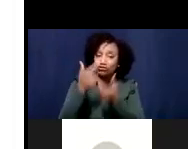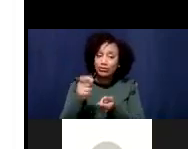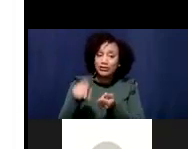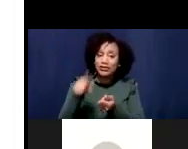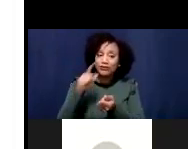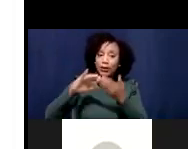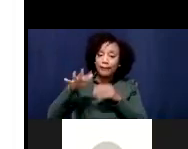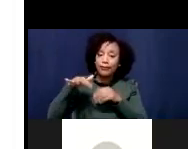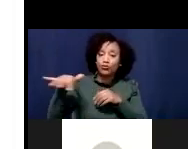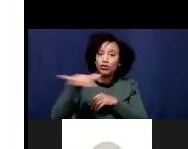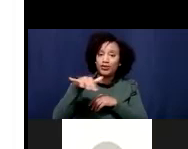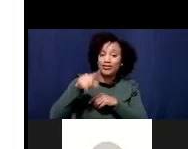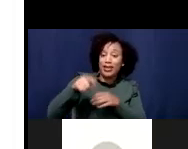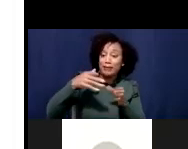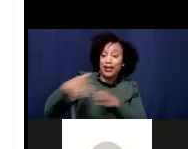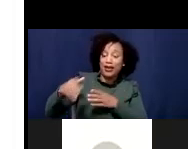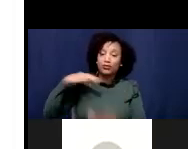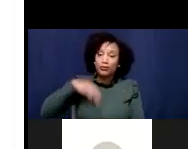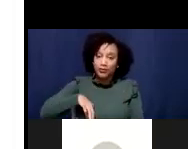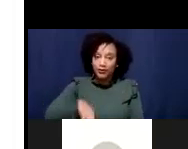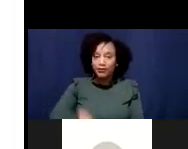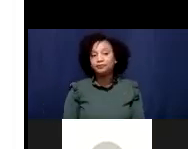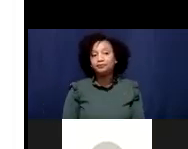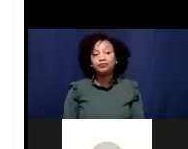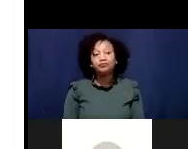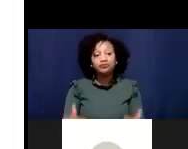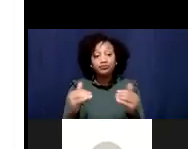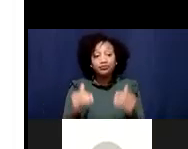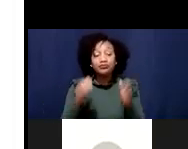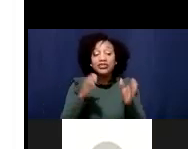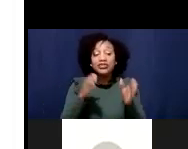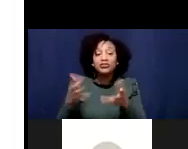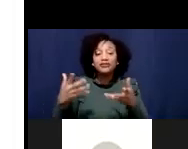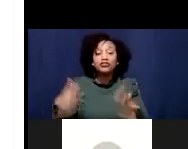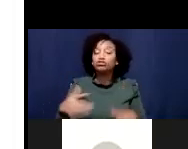it is intended to benefit, that the individual has made a compelling case